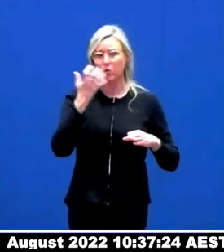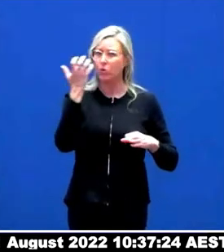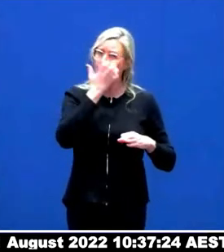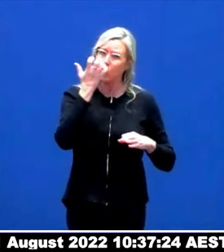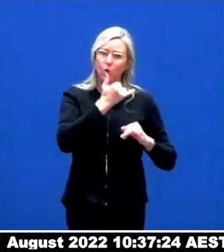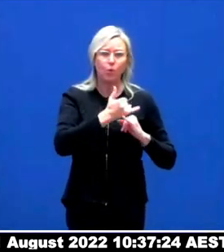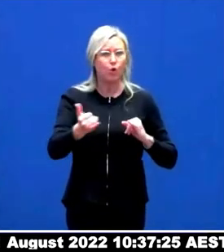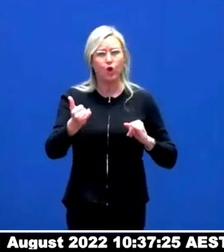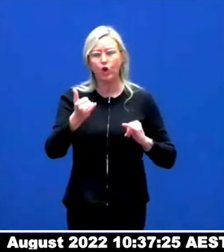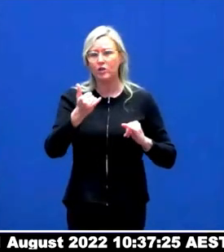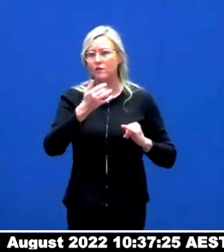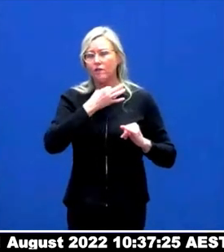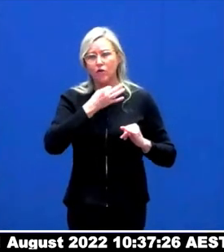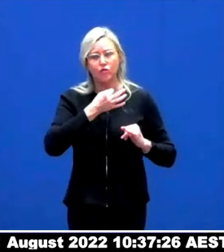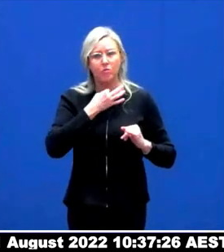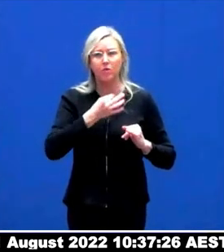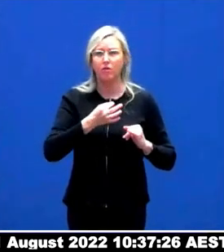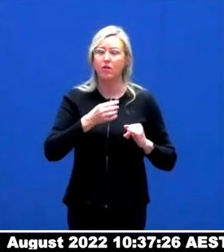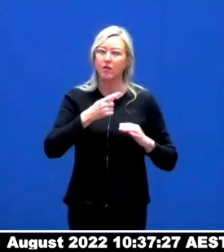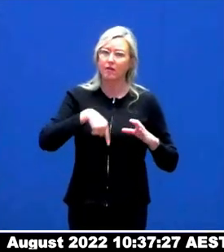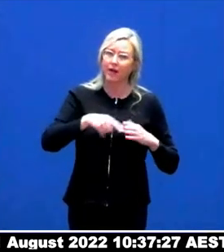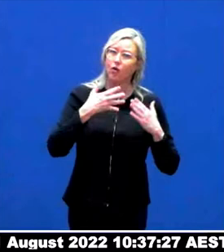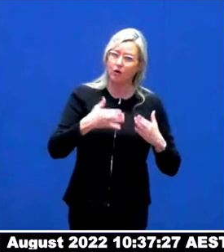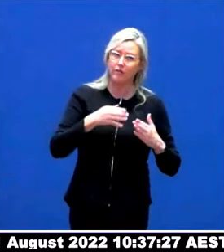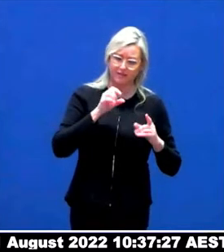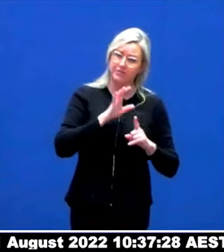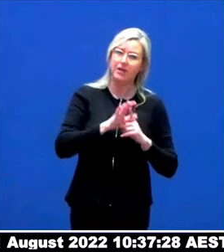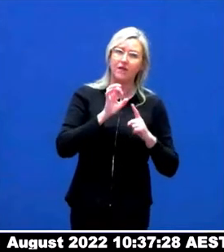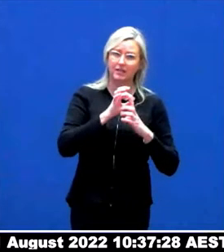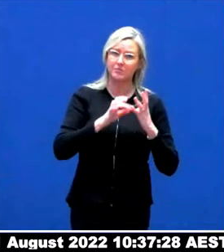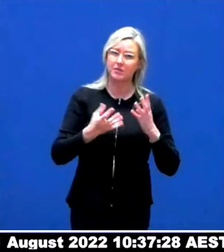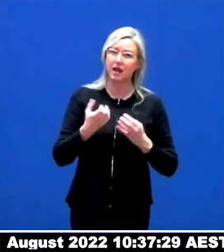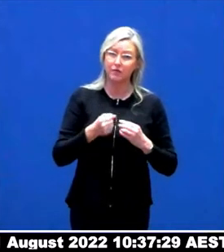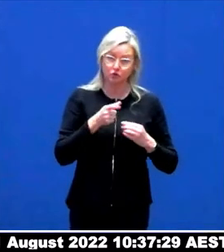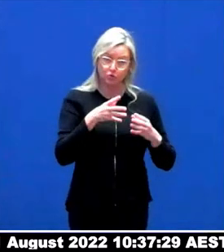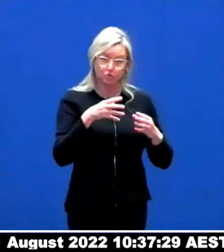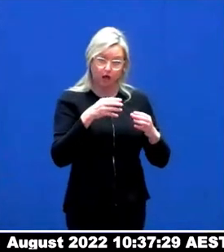our community who live with disability. Would you accept that? DEBBIE MITCHELL: Absolutely. MS EASTMAN: And do you think that